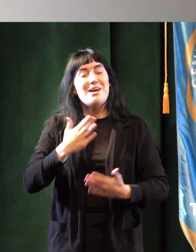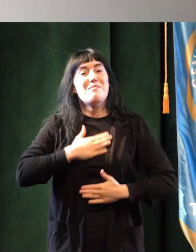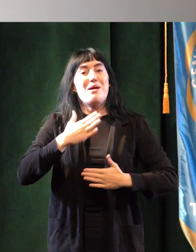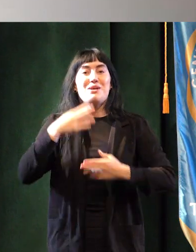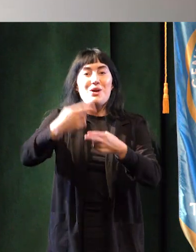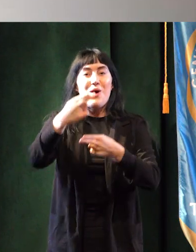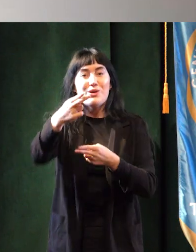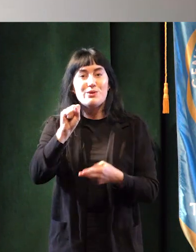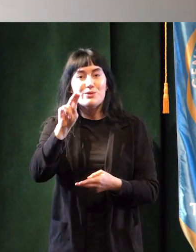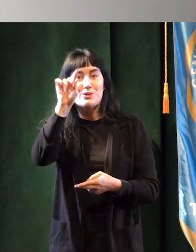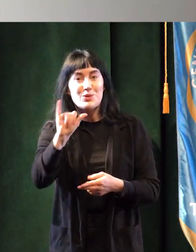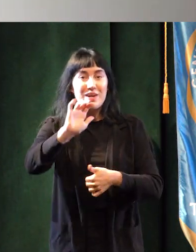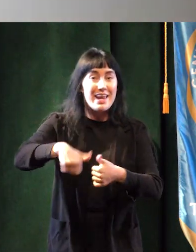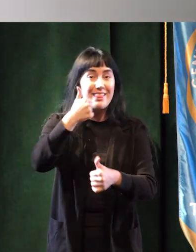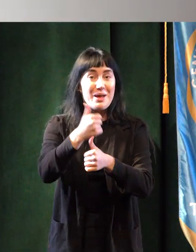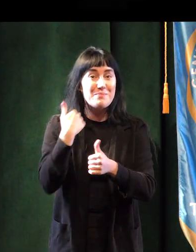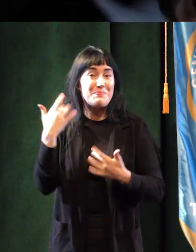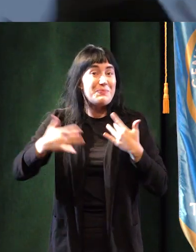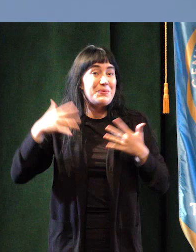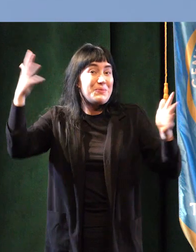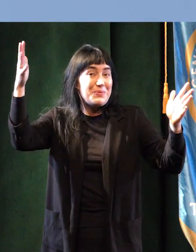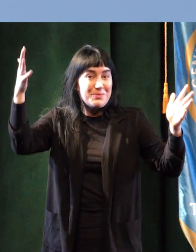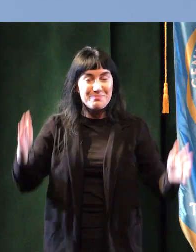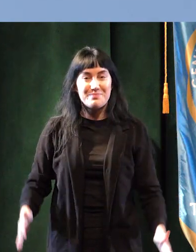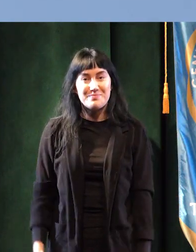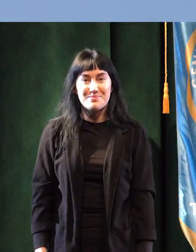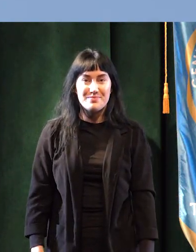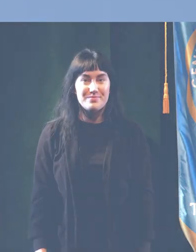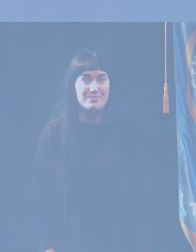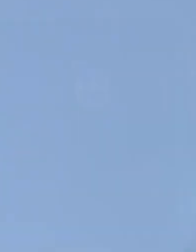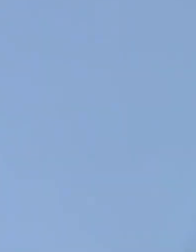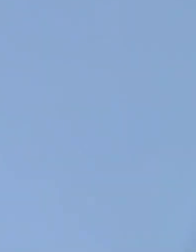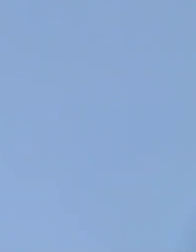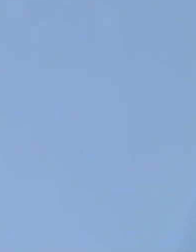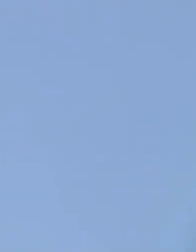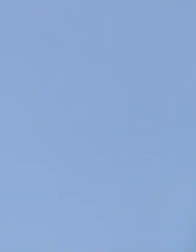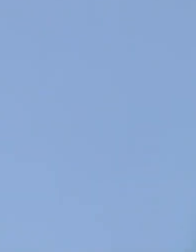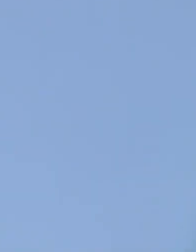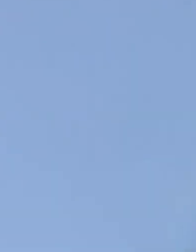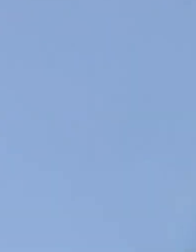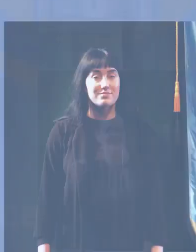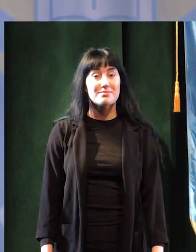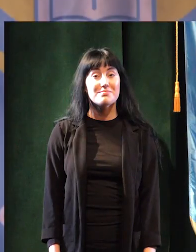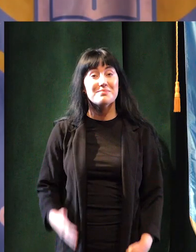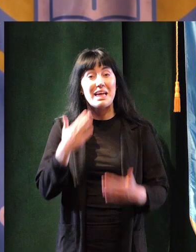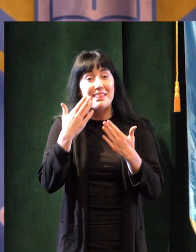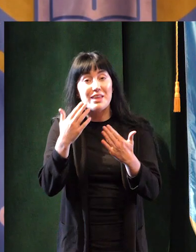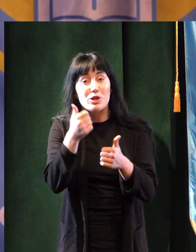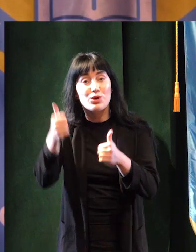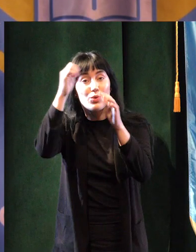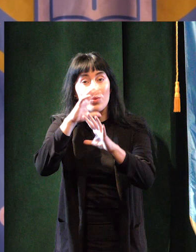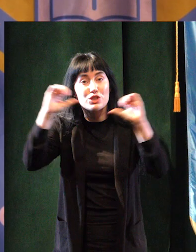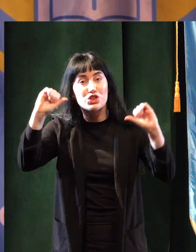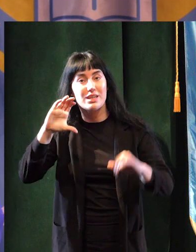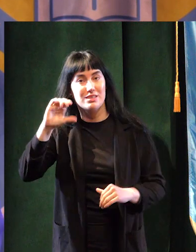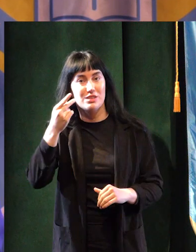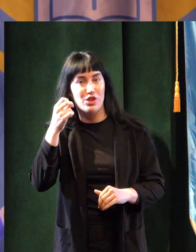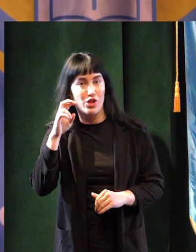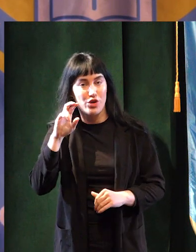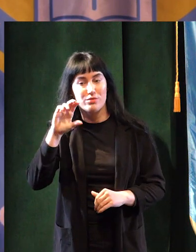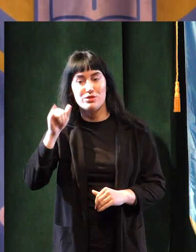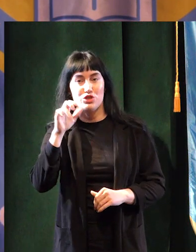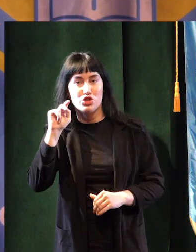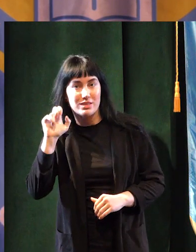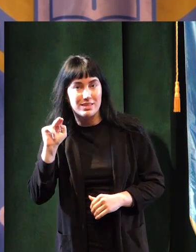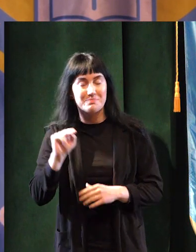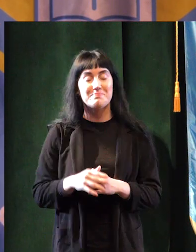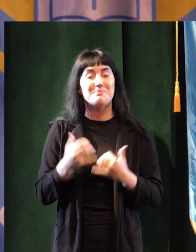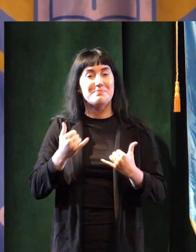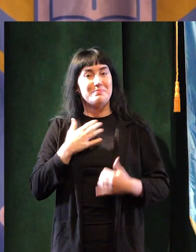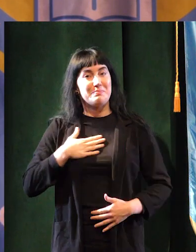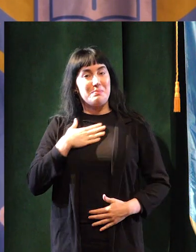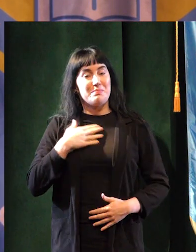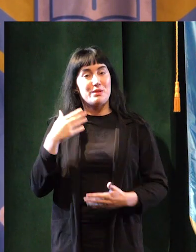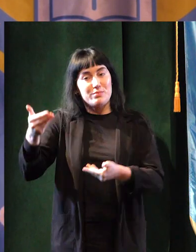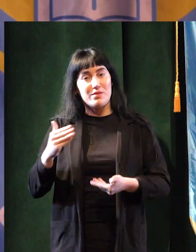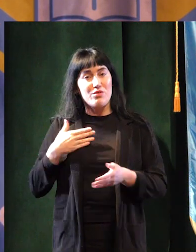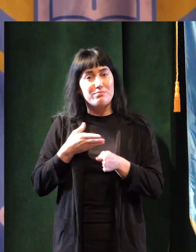you sunni alongs Thank You dr. Johnston it is my great pleasure now to introduce